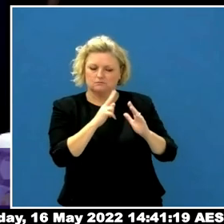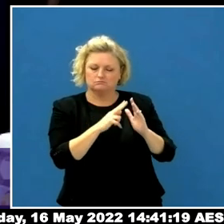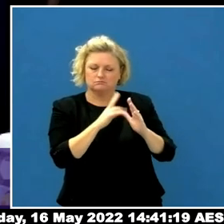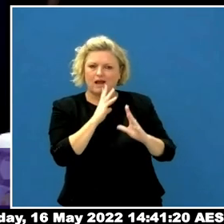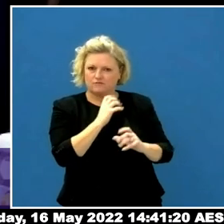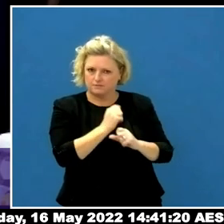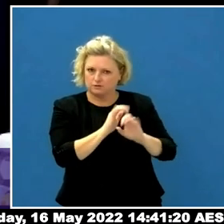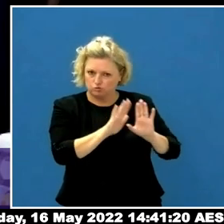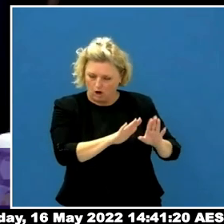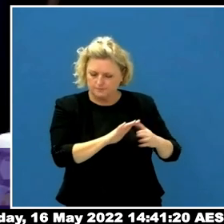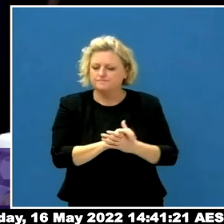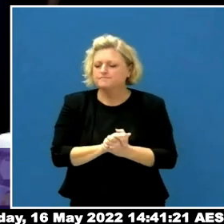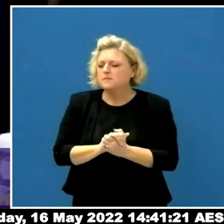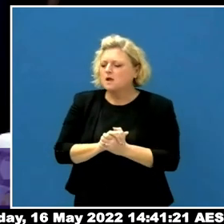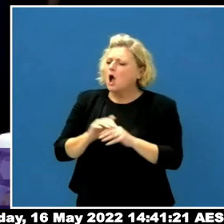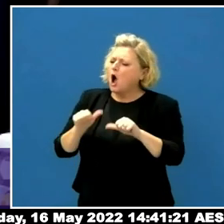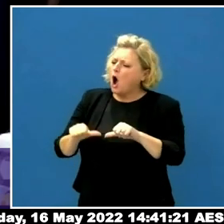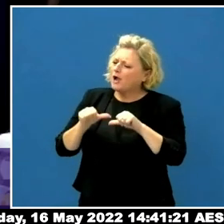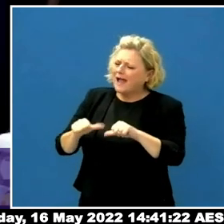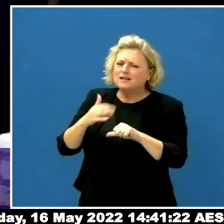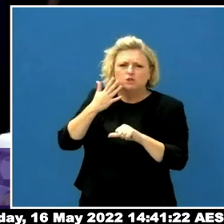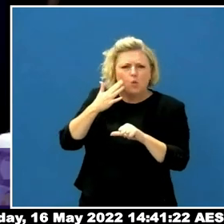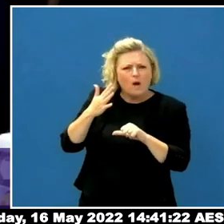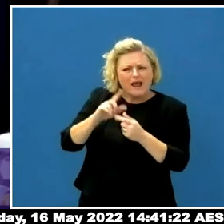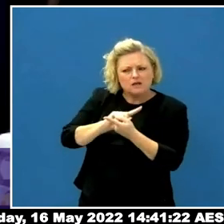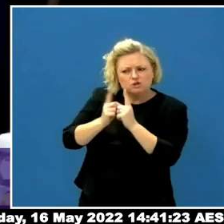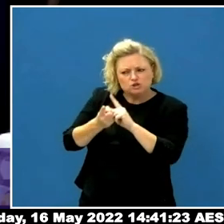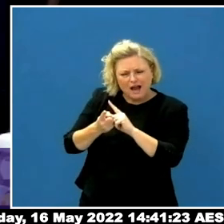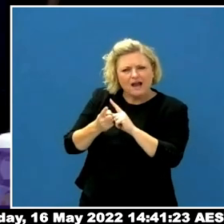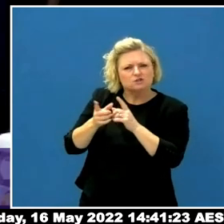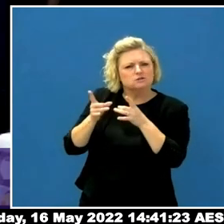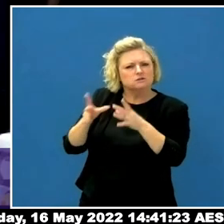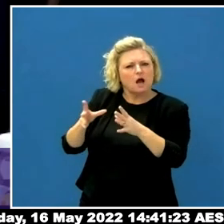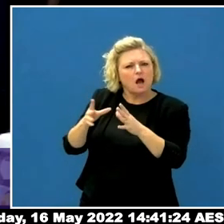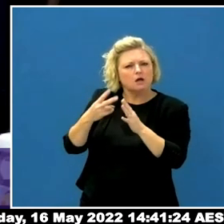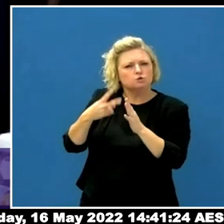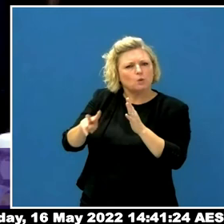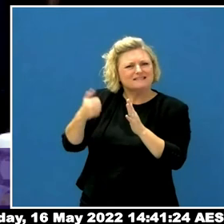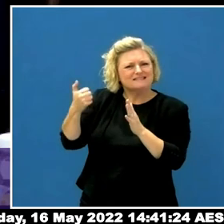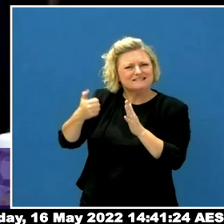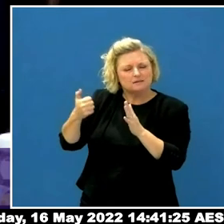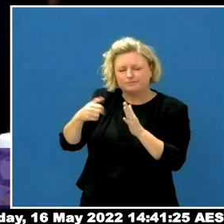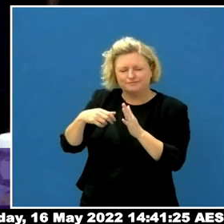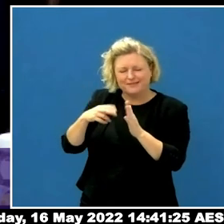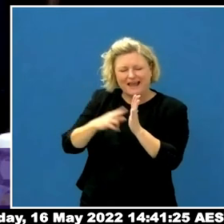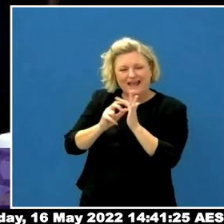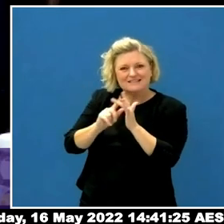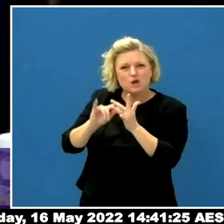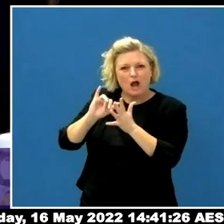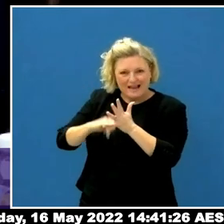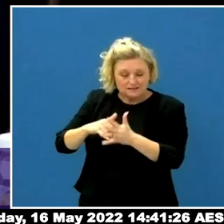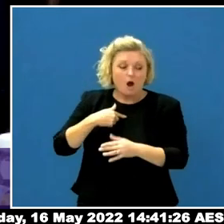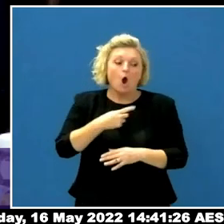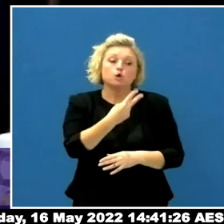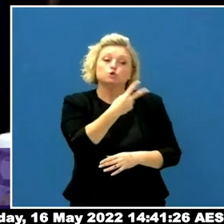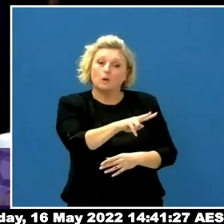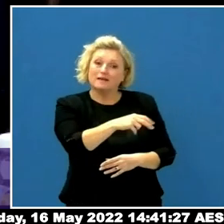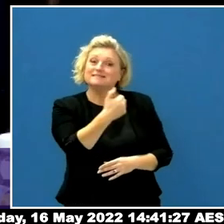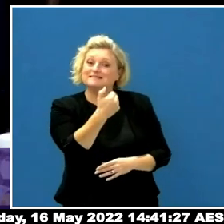In 2016 and did you have - so was Afford at any time the actual